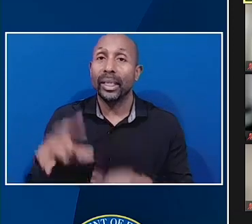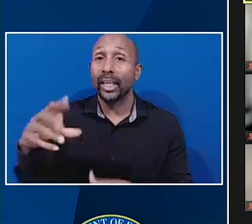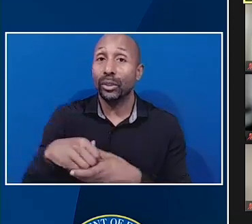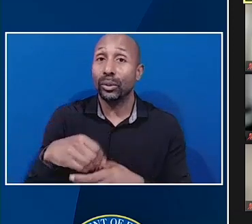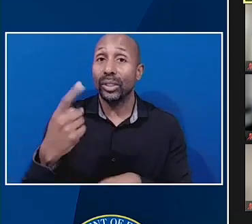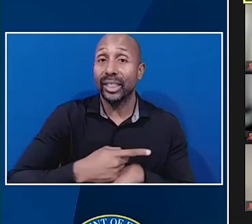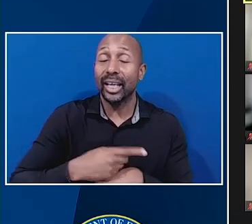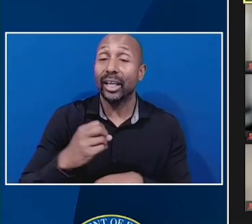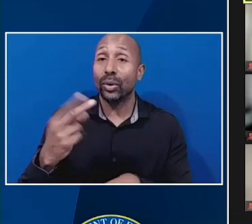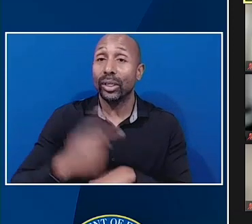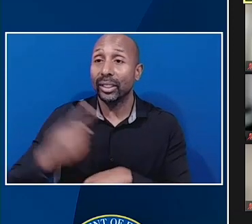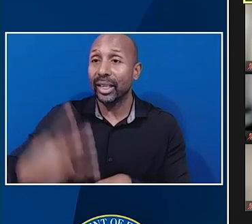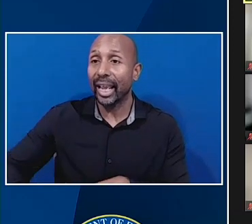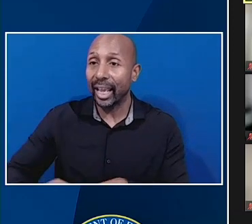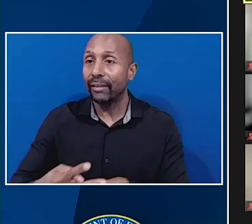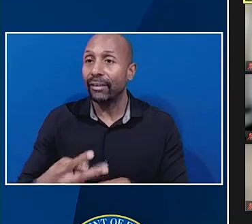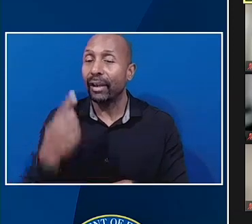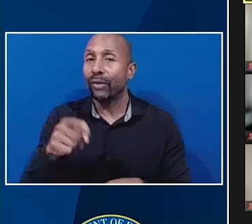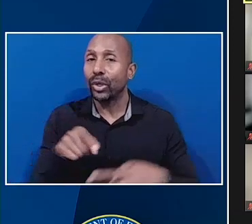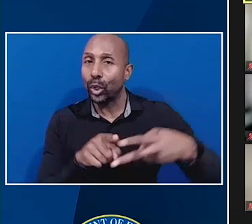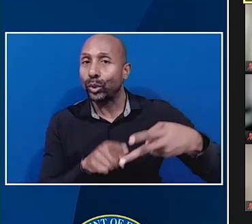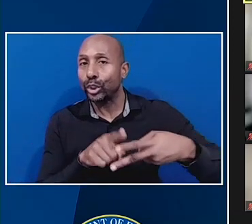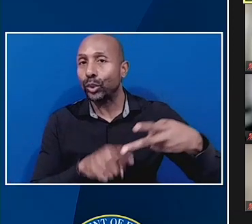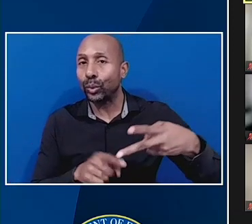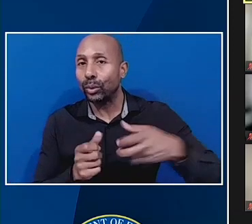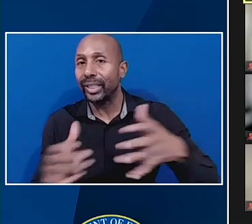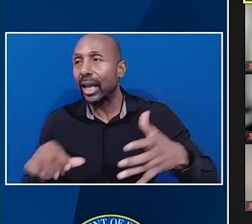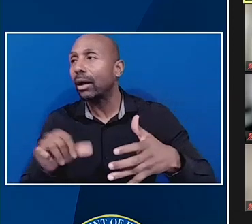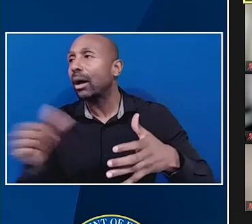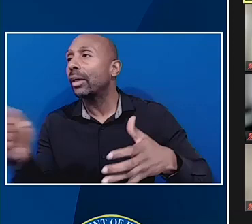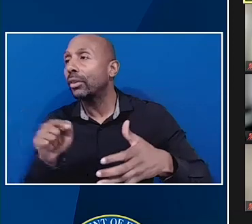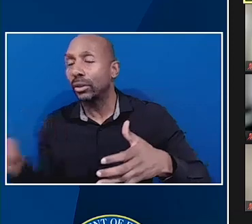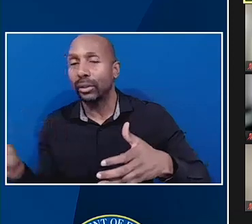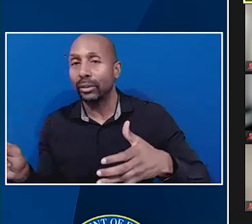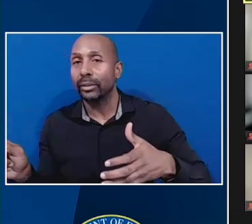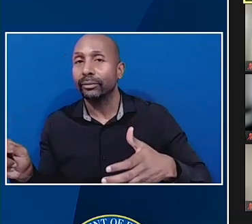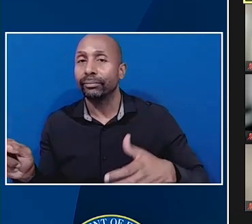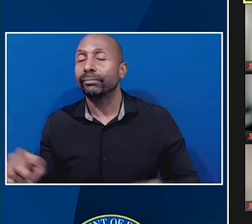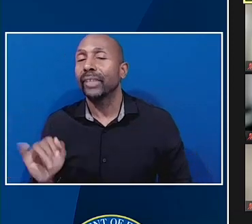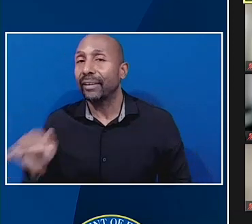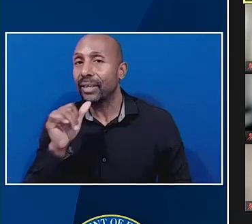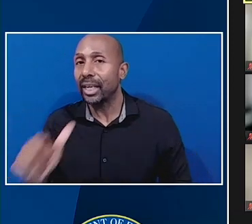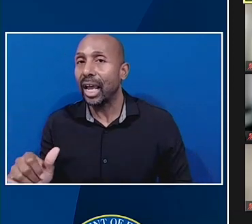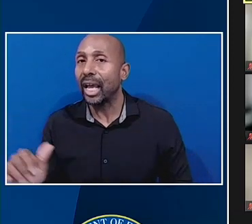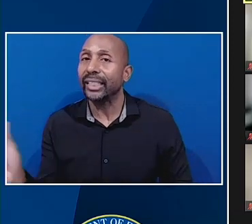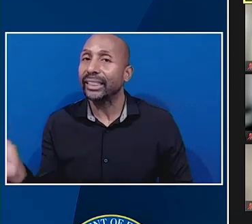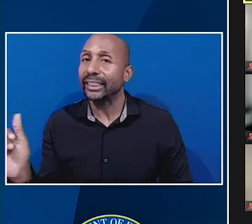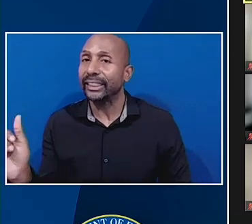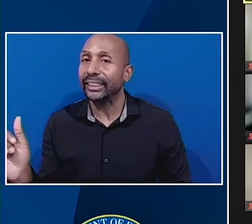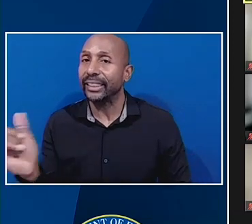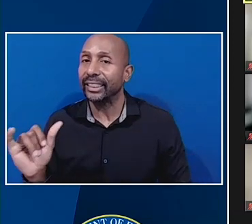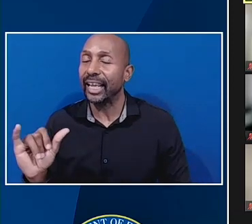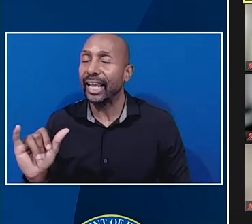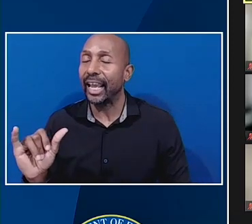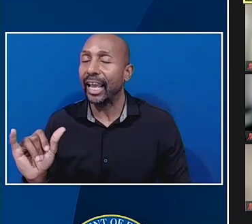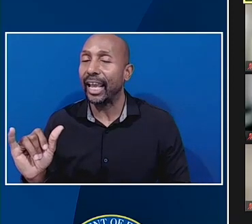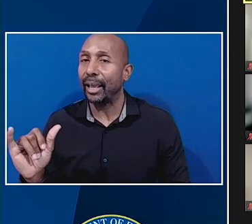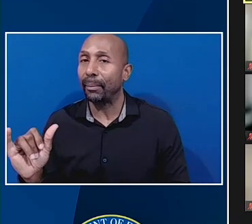anything else out that wasn't that distinct or in essence, that much negotiation necessarily needed on the wording. So that was just my only